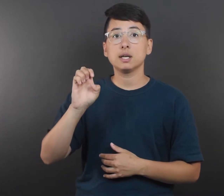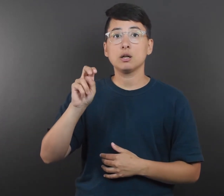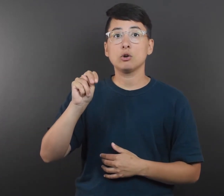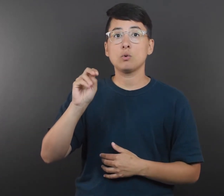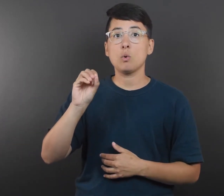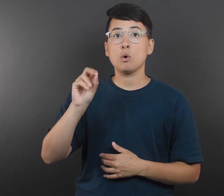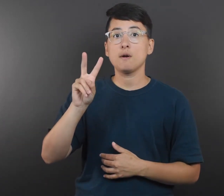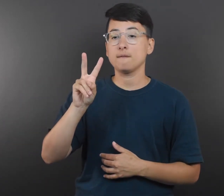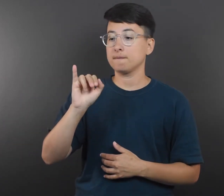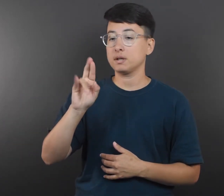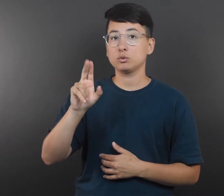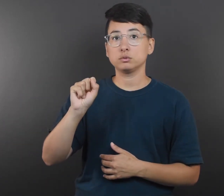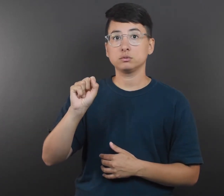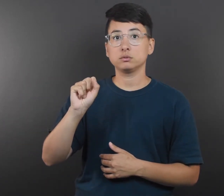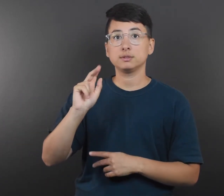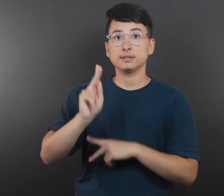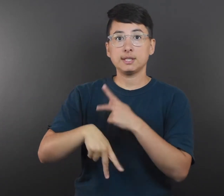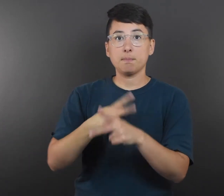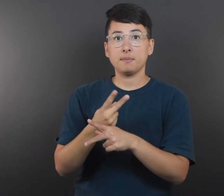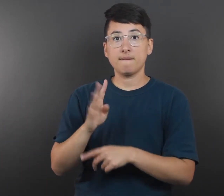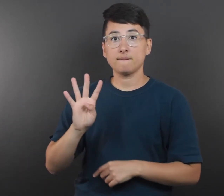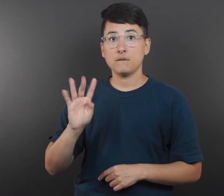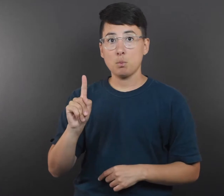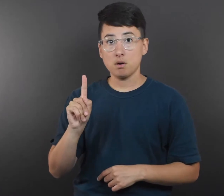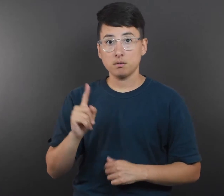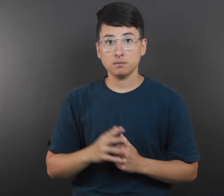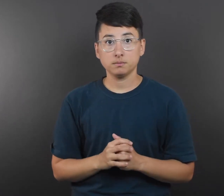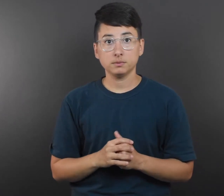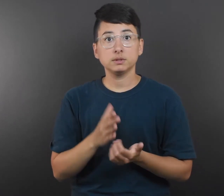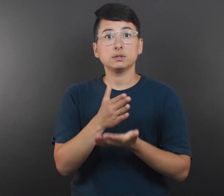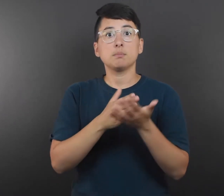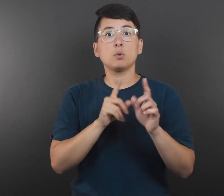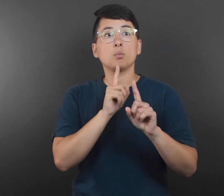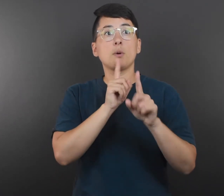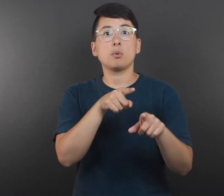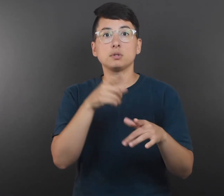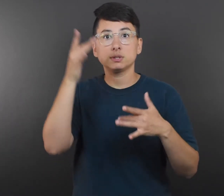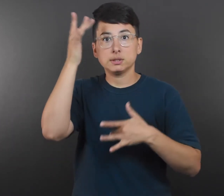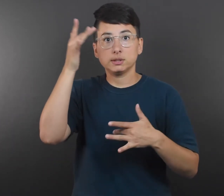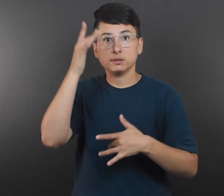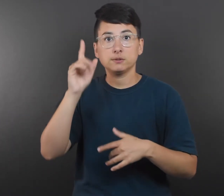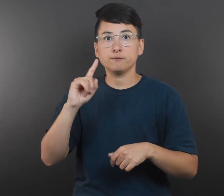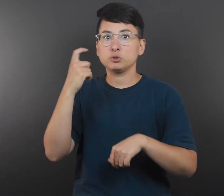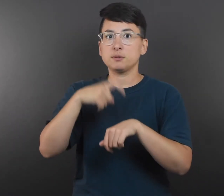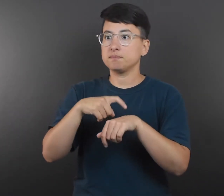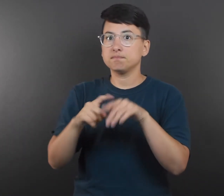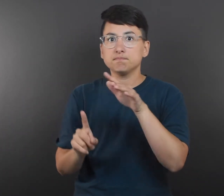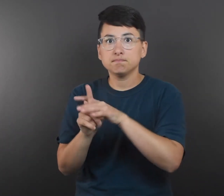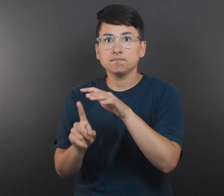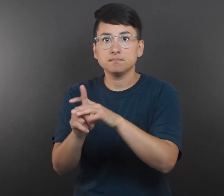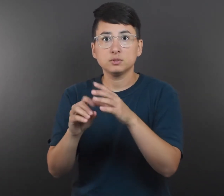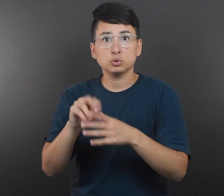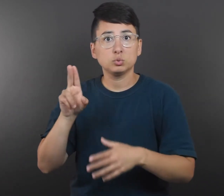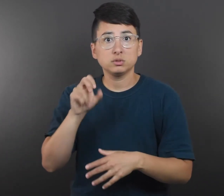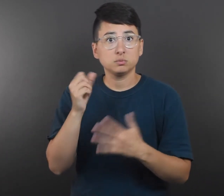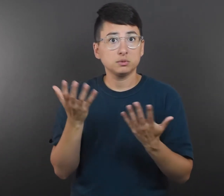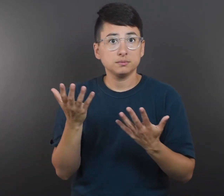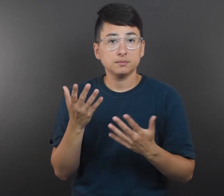a type of virus known as adenovirus type 41. Some reported illnesses in the United States